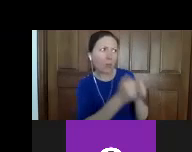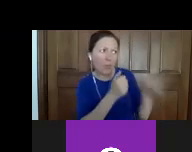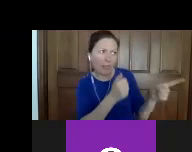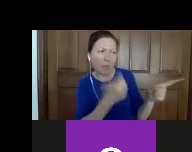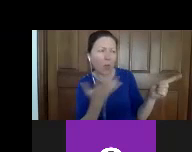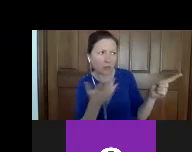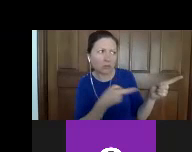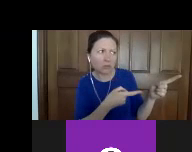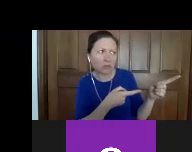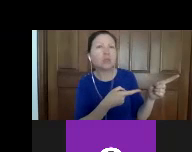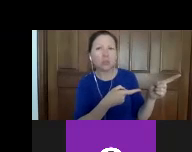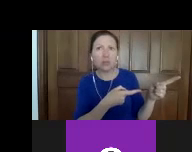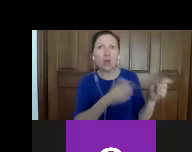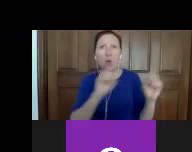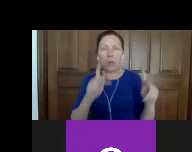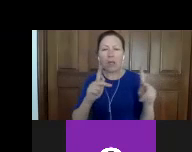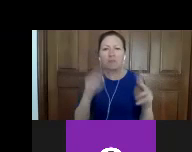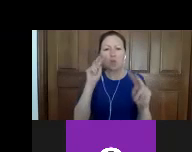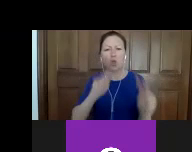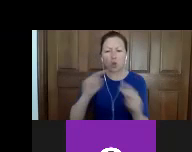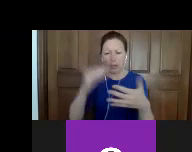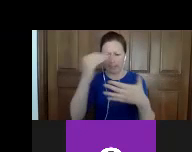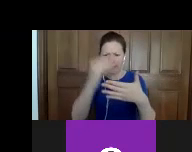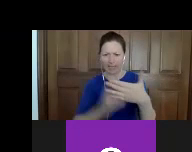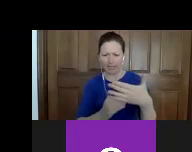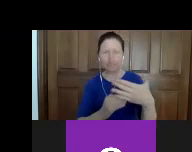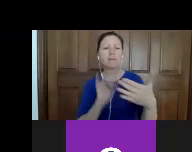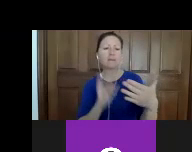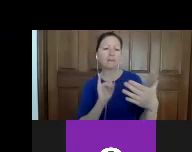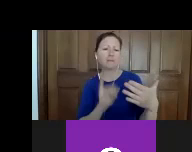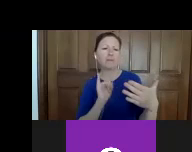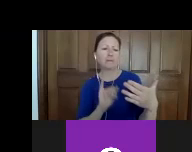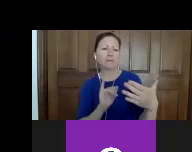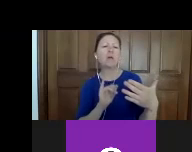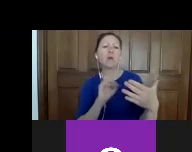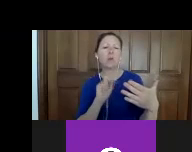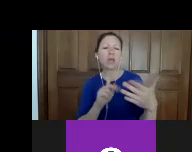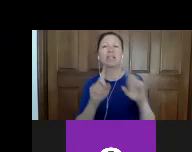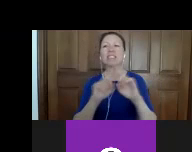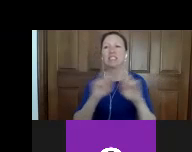come up with alternatives to those tasks so that the animal doesn't necessarily have to